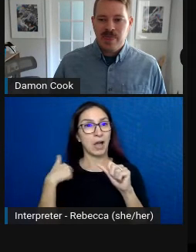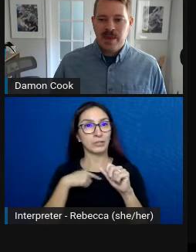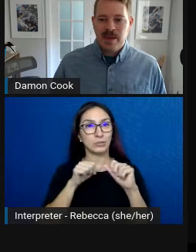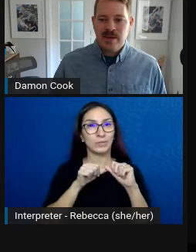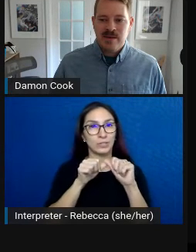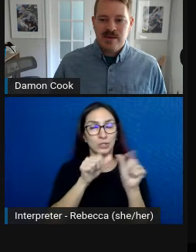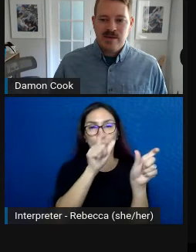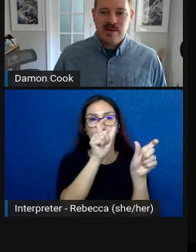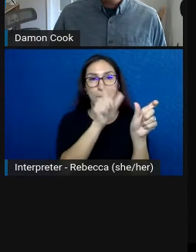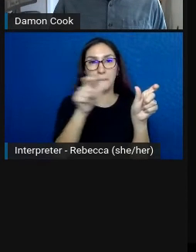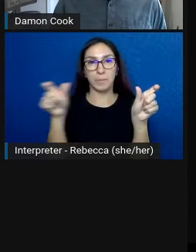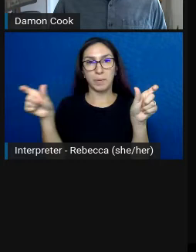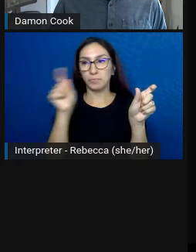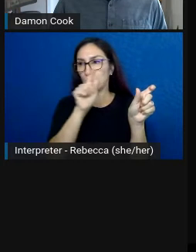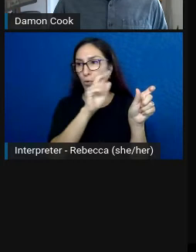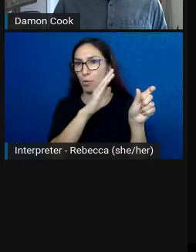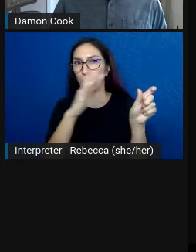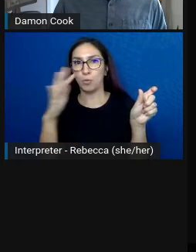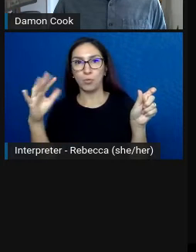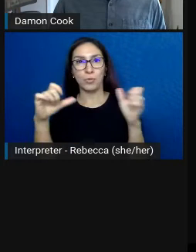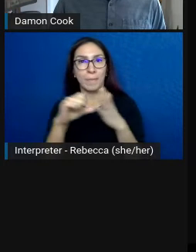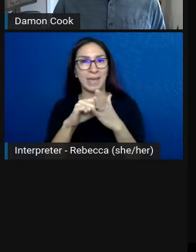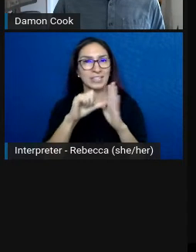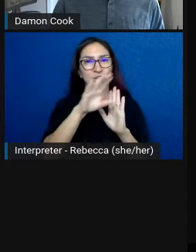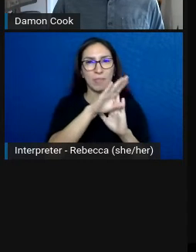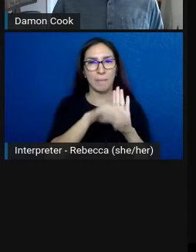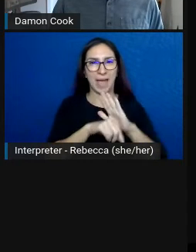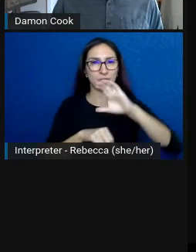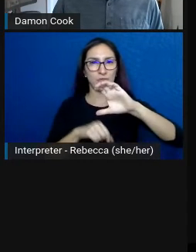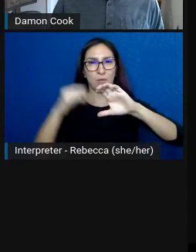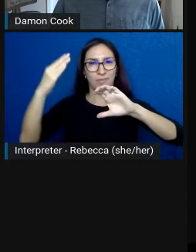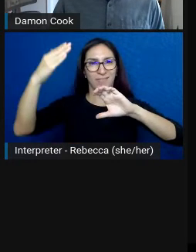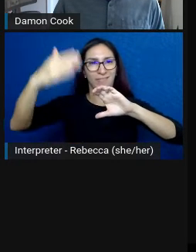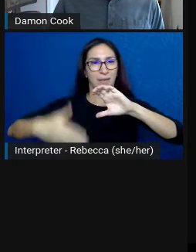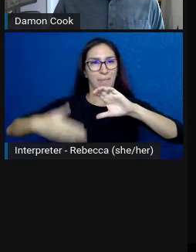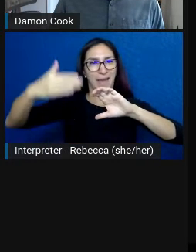and basically detracts from the whole dialog experience.